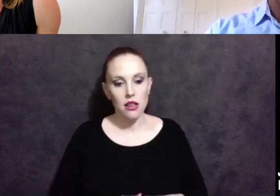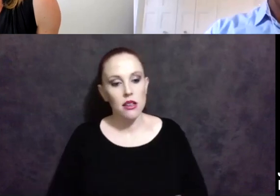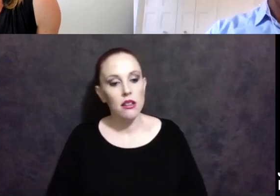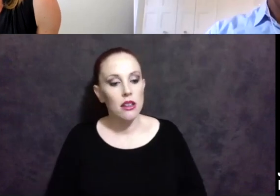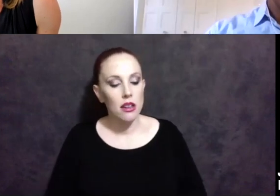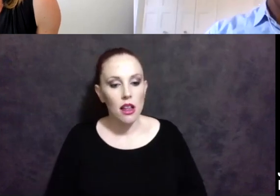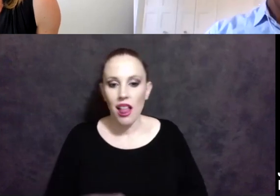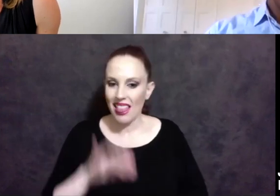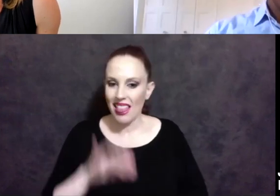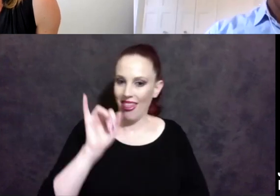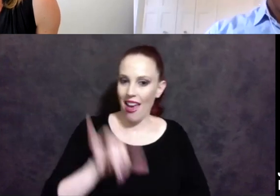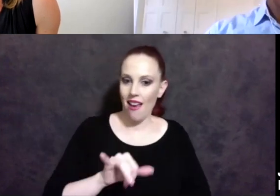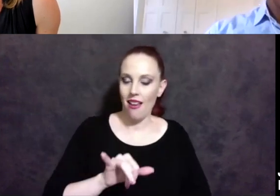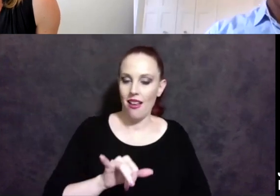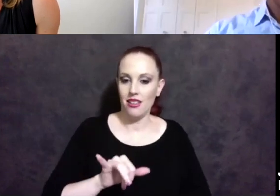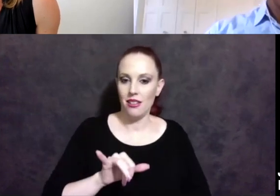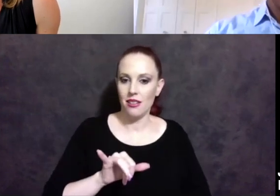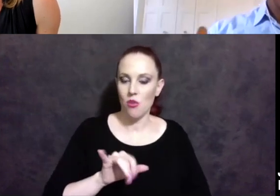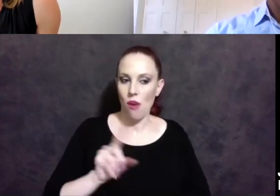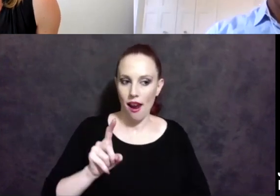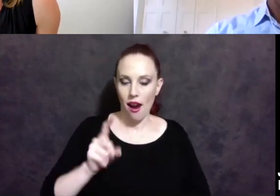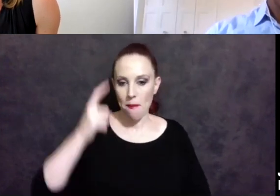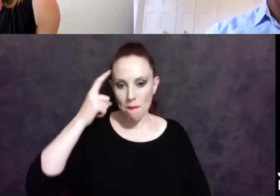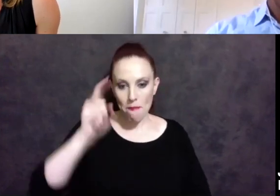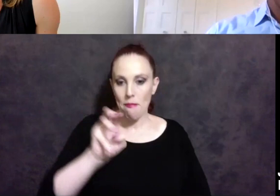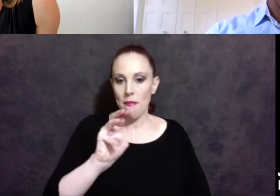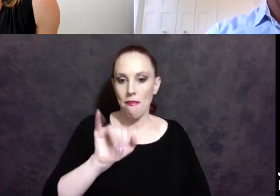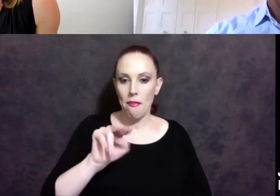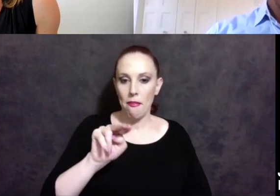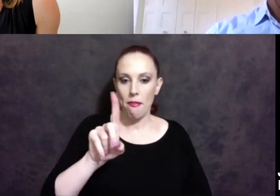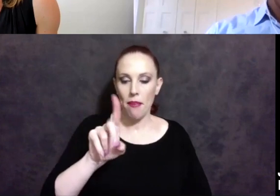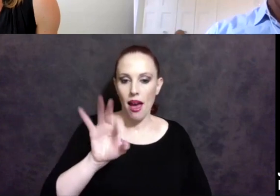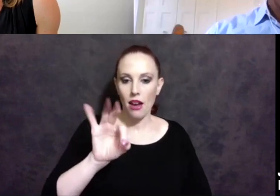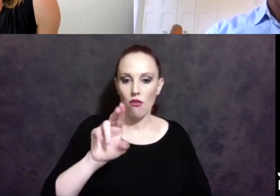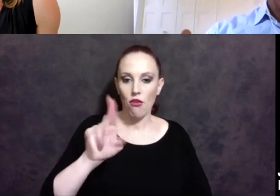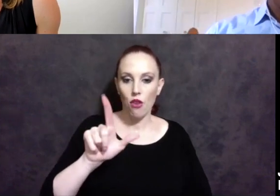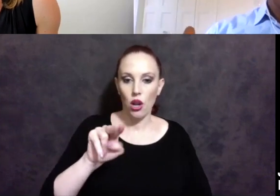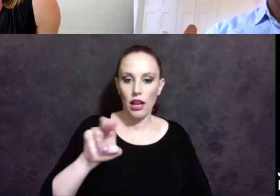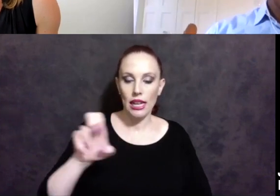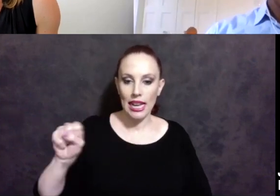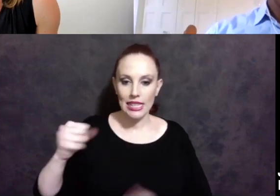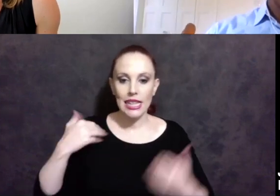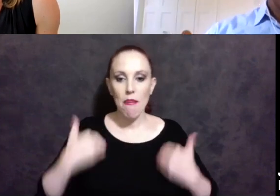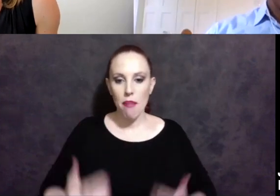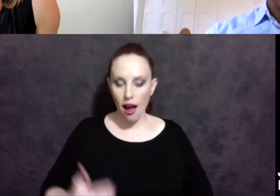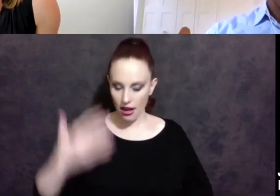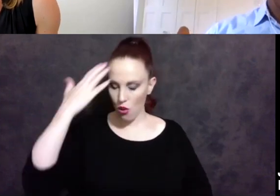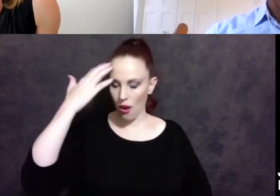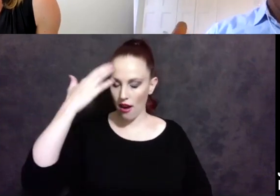of where mindfulness and body awareness comes into play is that mindfulness lets you because